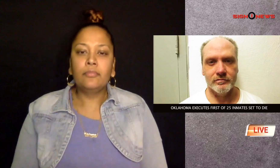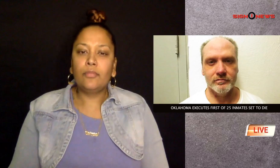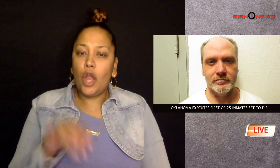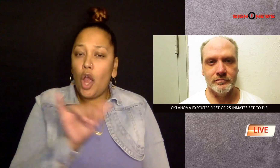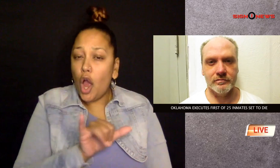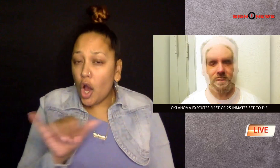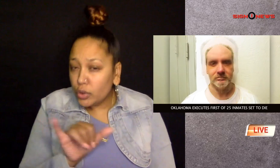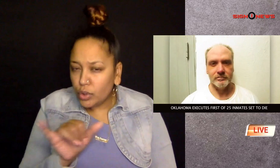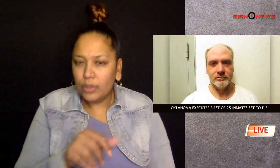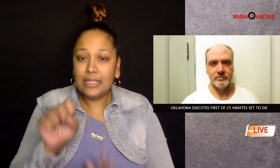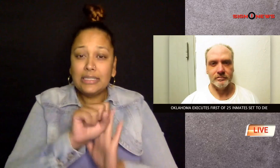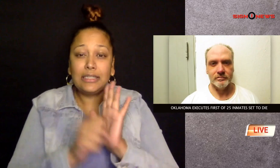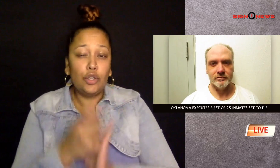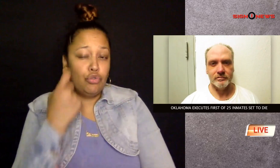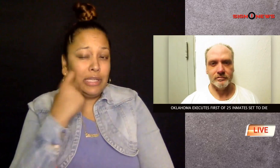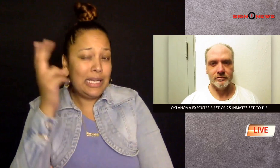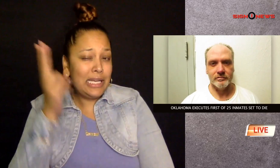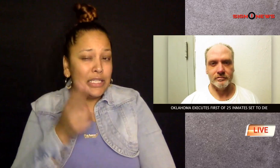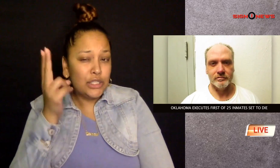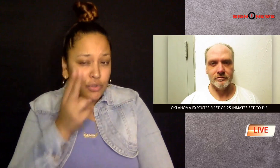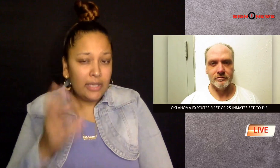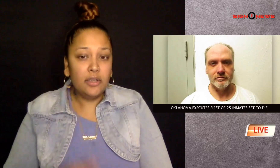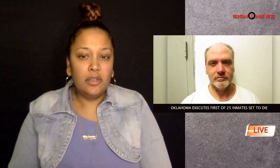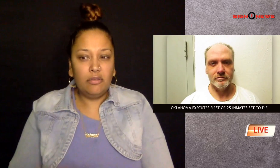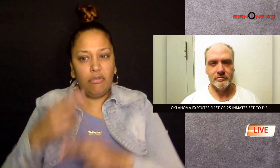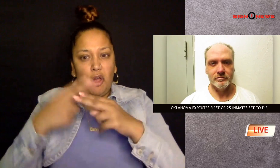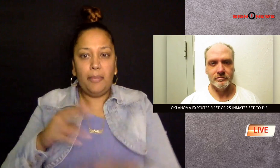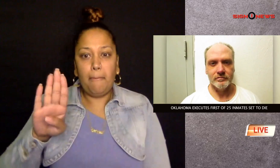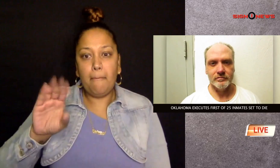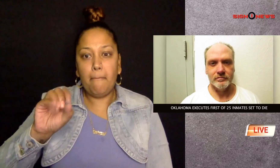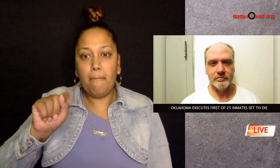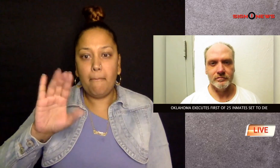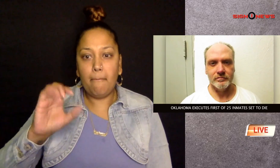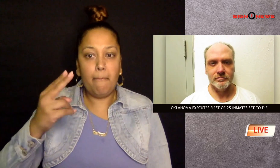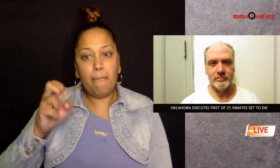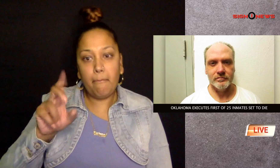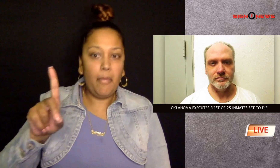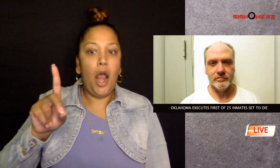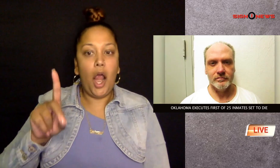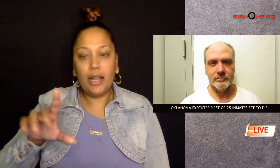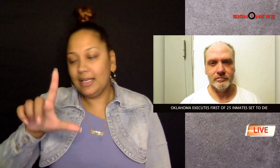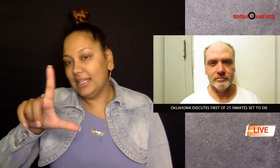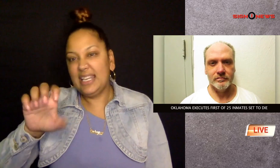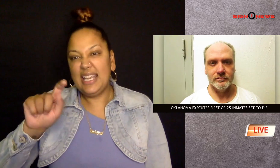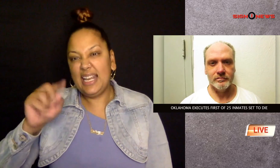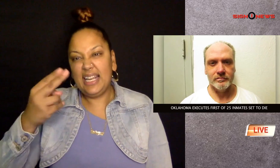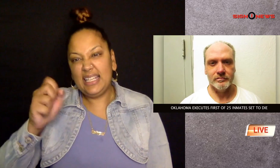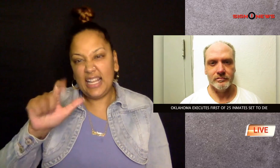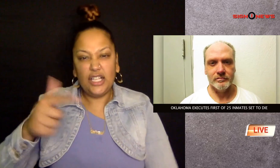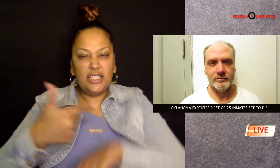or mental fitness and also the state's recent history of botched lethal injections